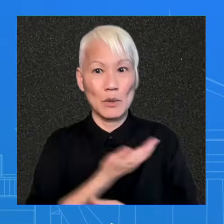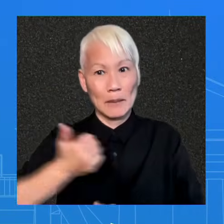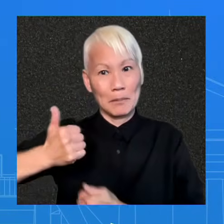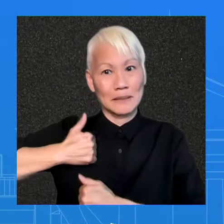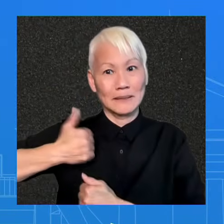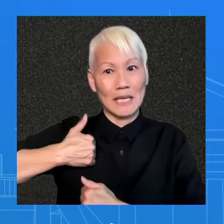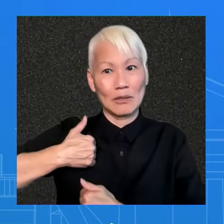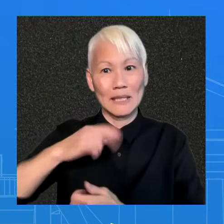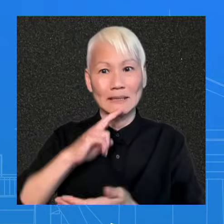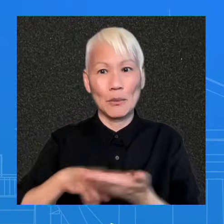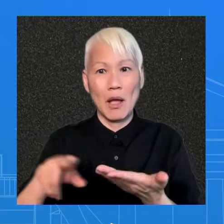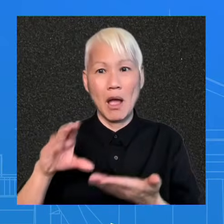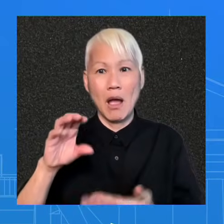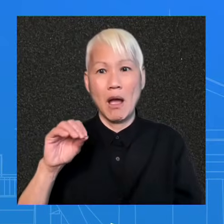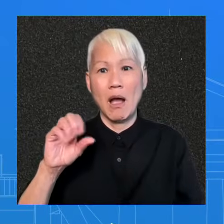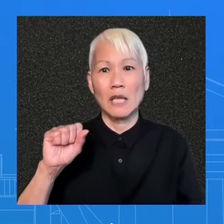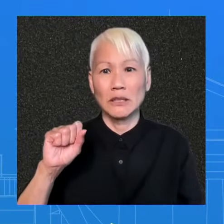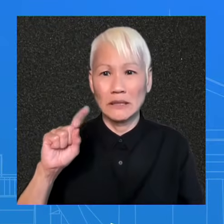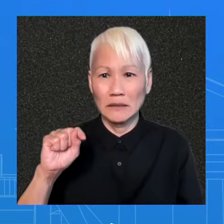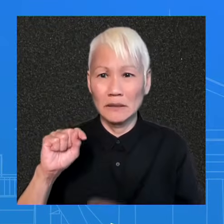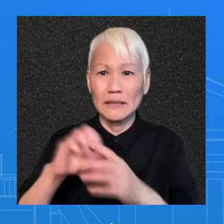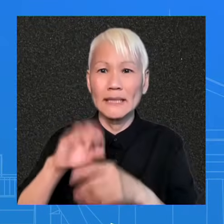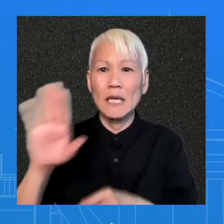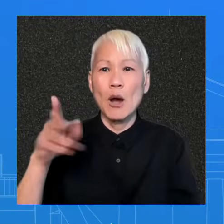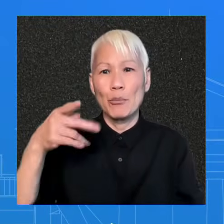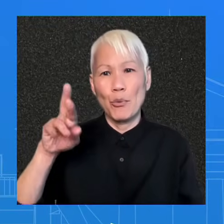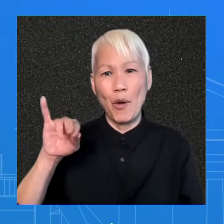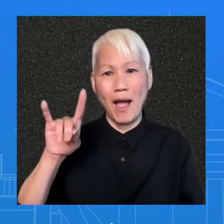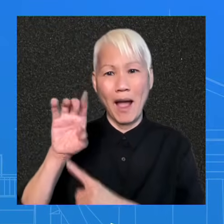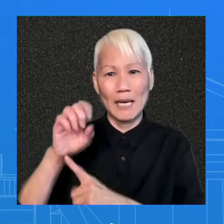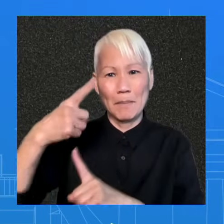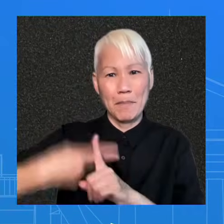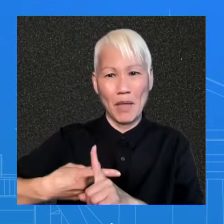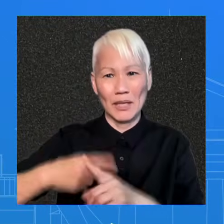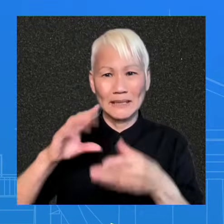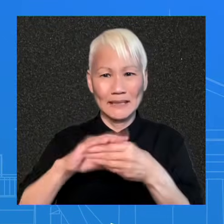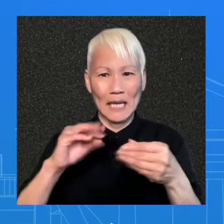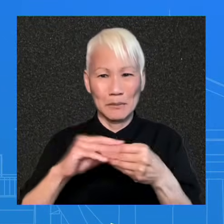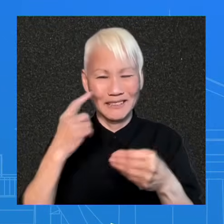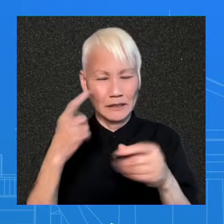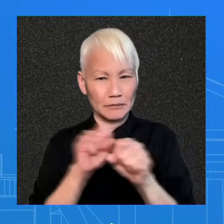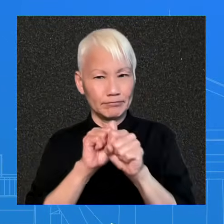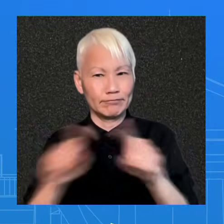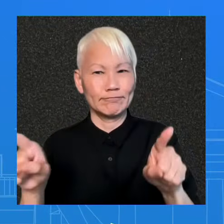in his Pride Month statement that he put out just last week, the Biden-Harris administration will celebrate